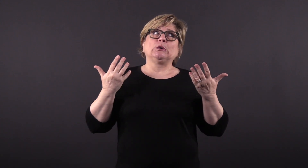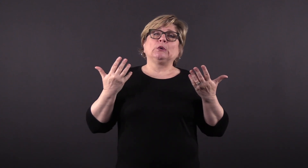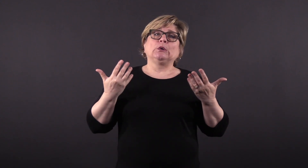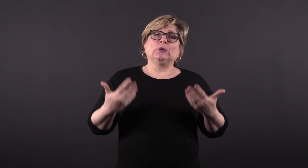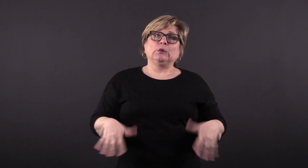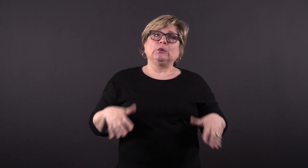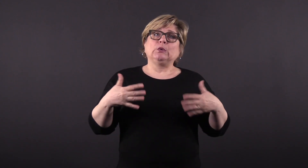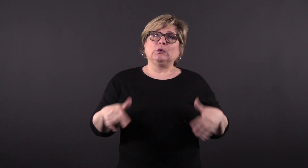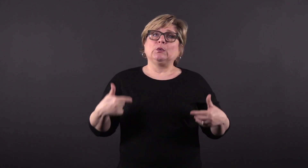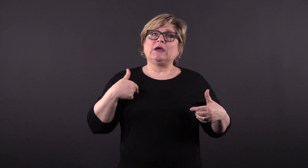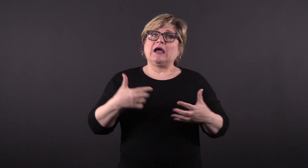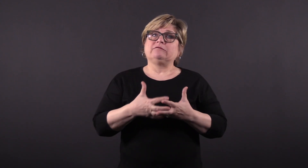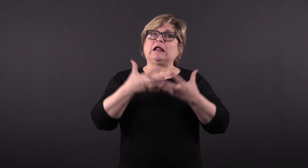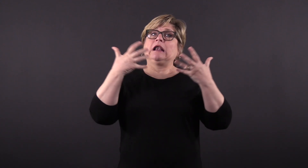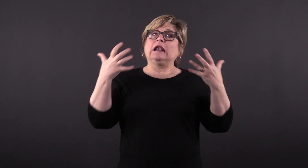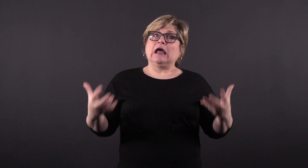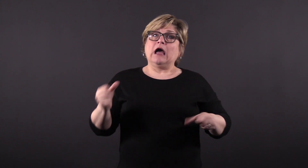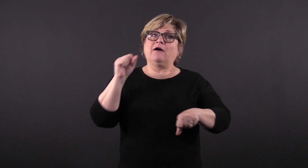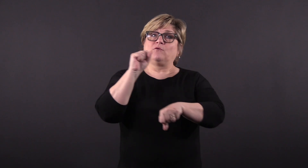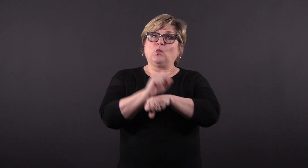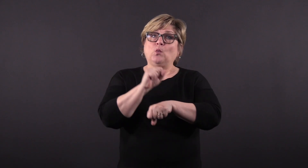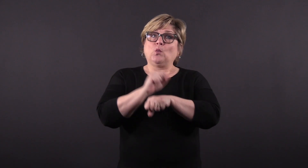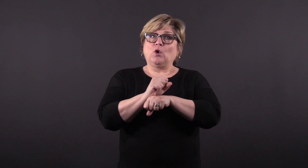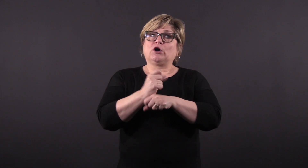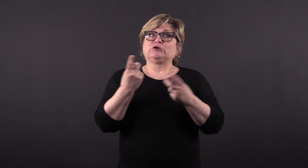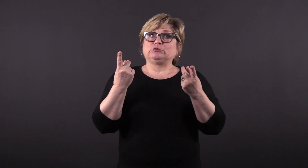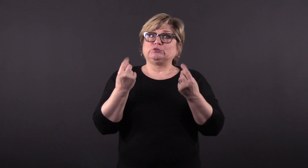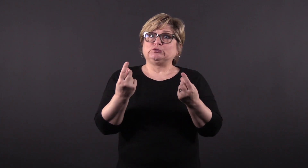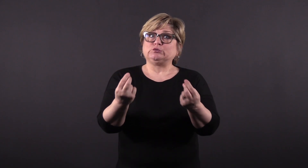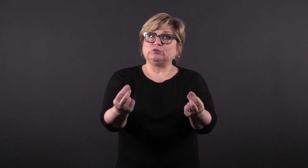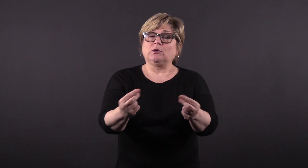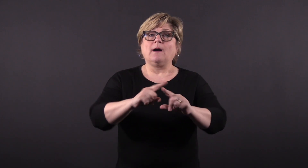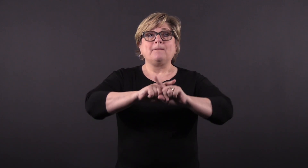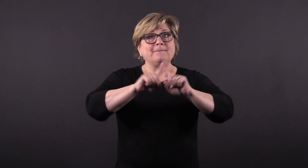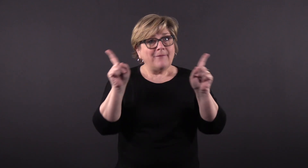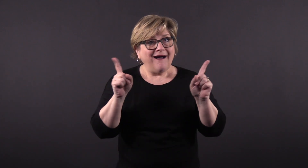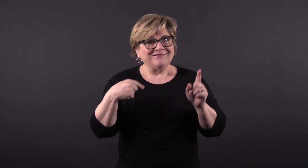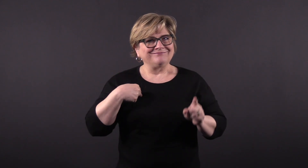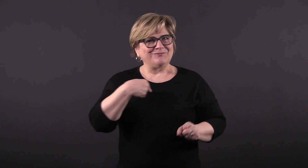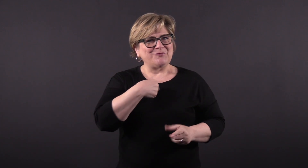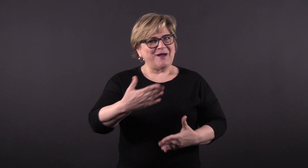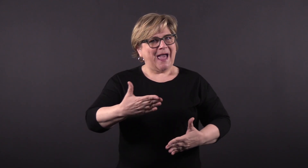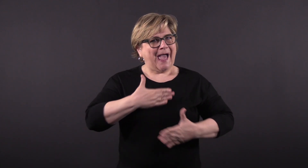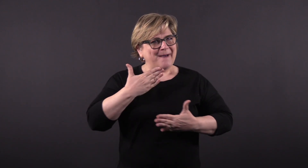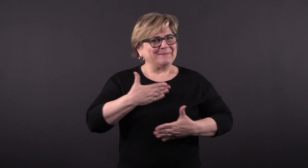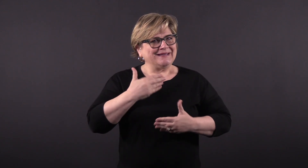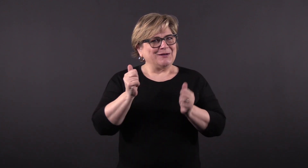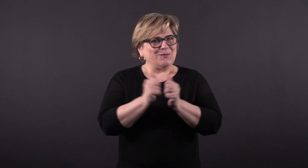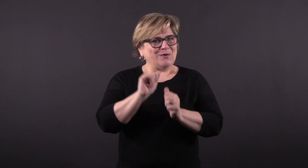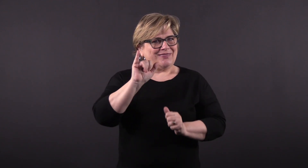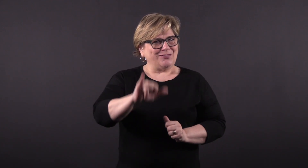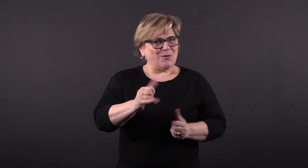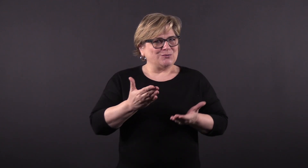We have a lot of work to do but we are happy these recommendations have been